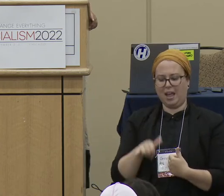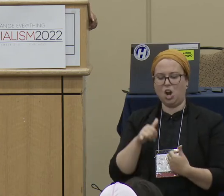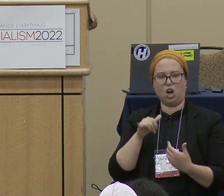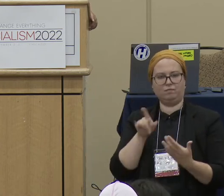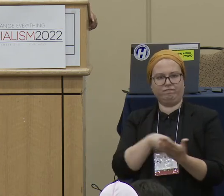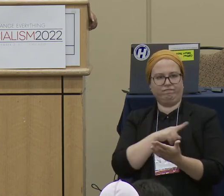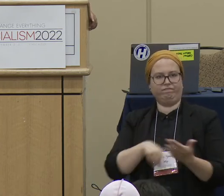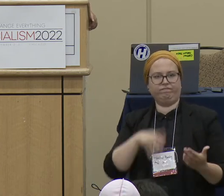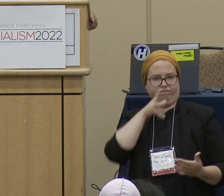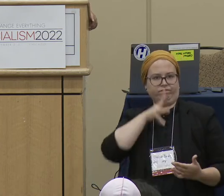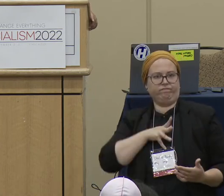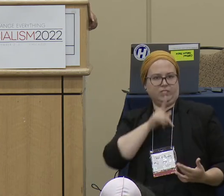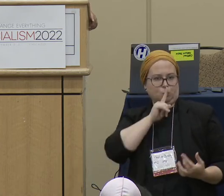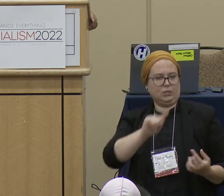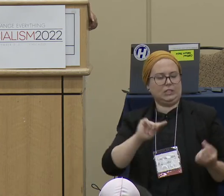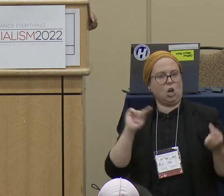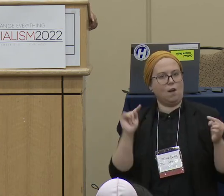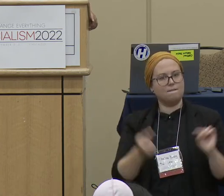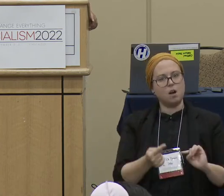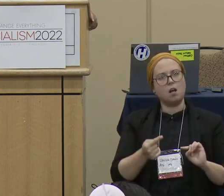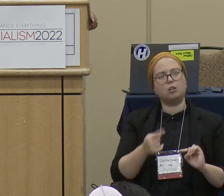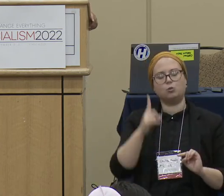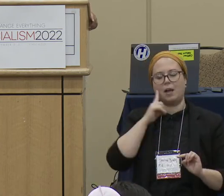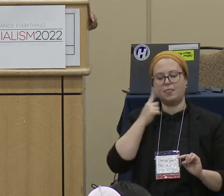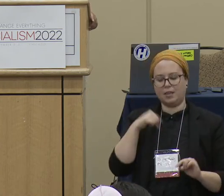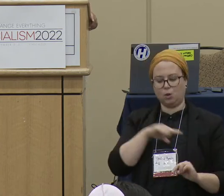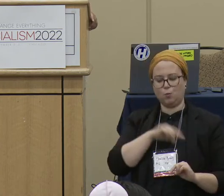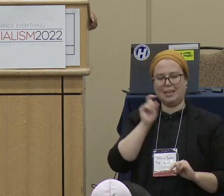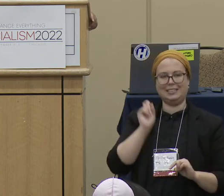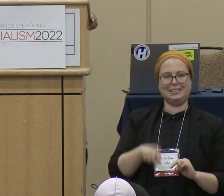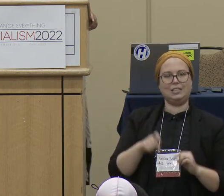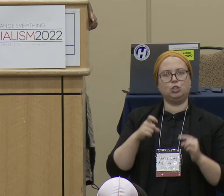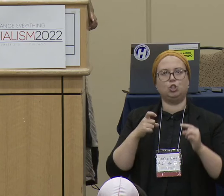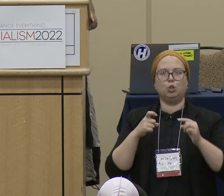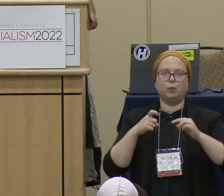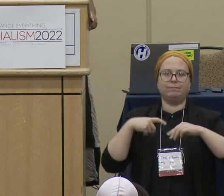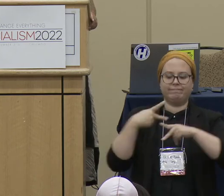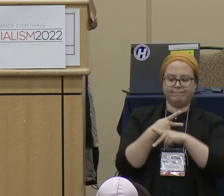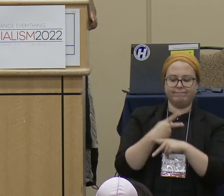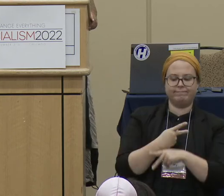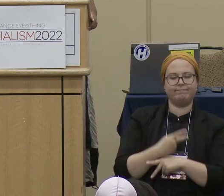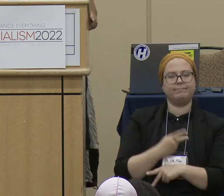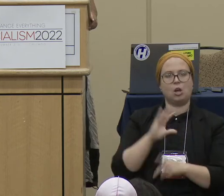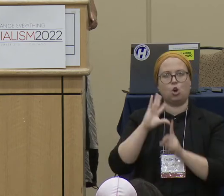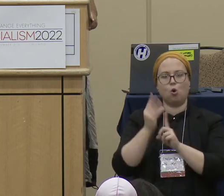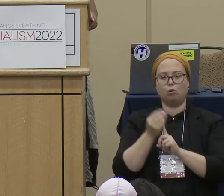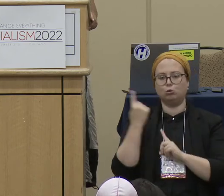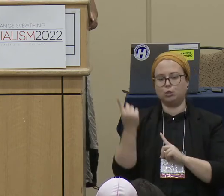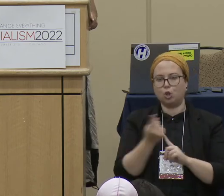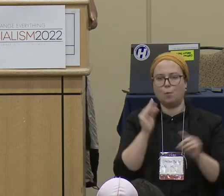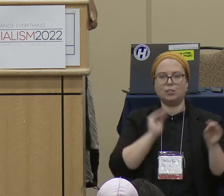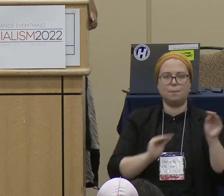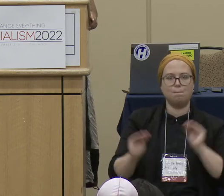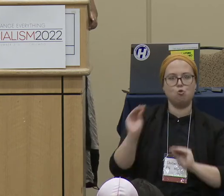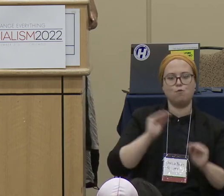patriarchal, misogynist, and are harmful. So, I think we have to tease that out. Culture is always a moving, fluid